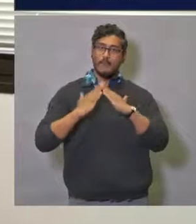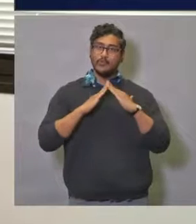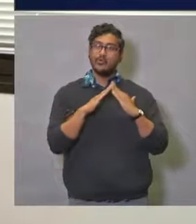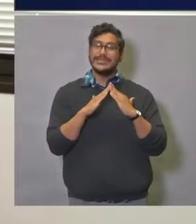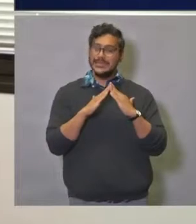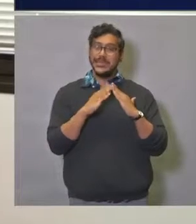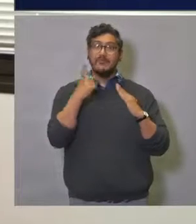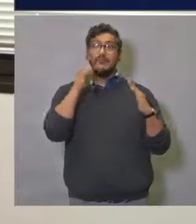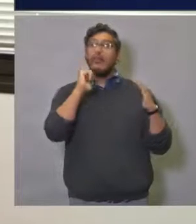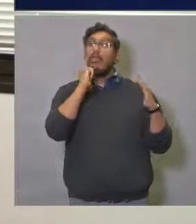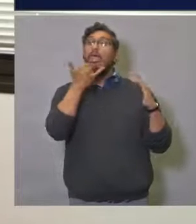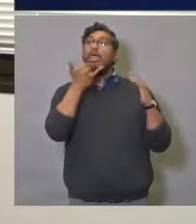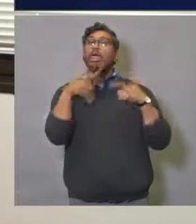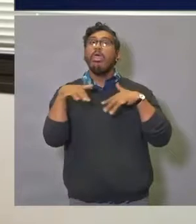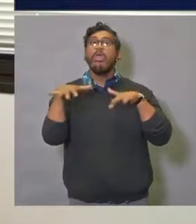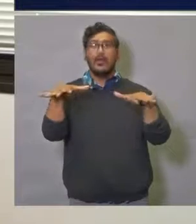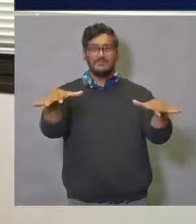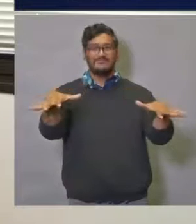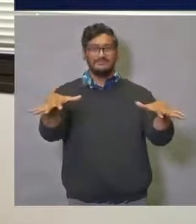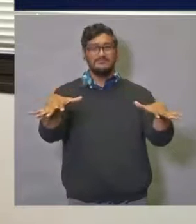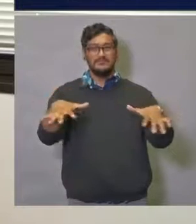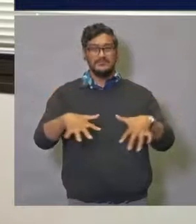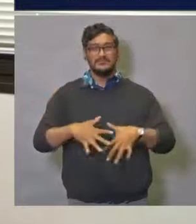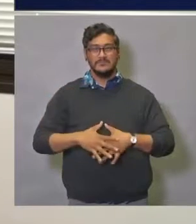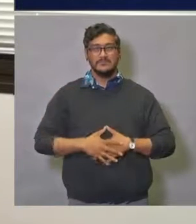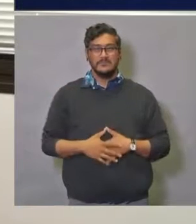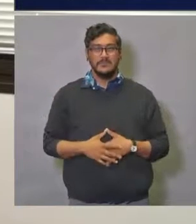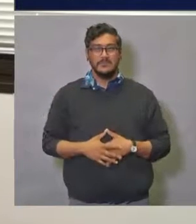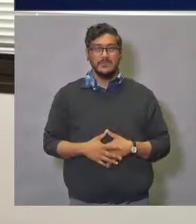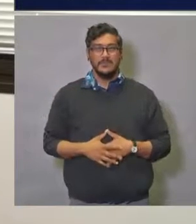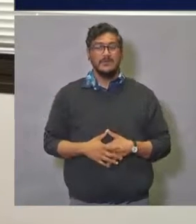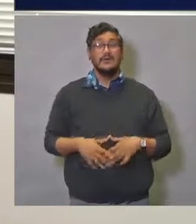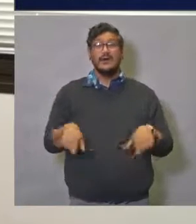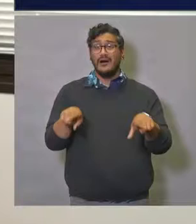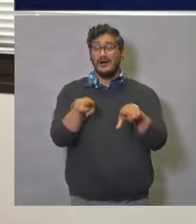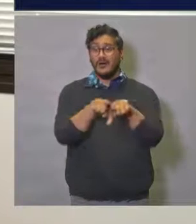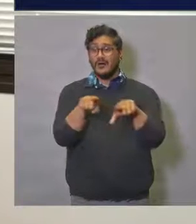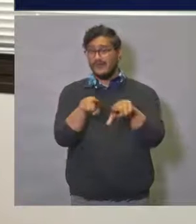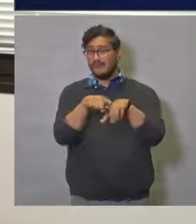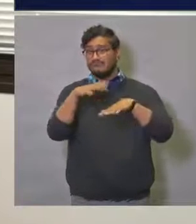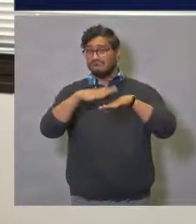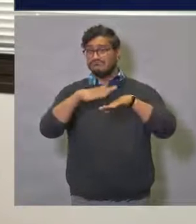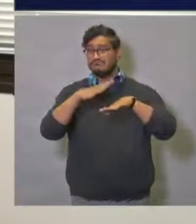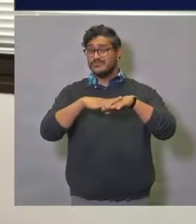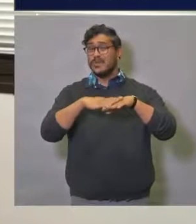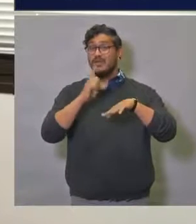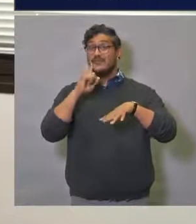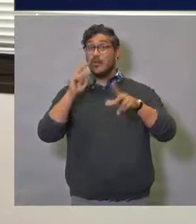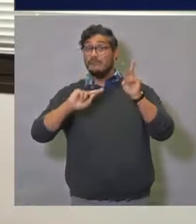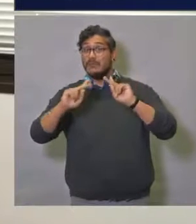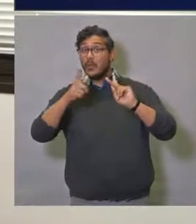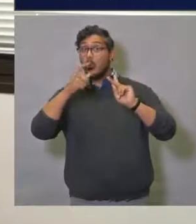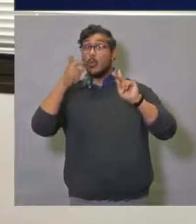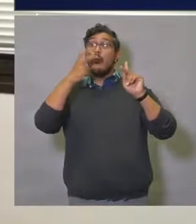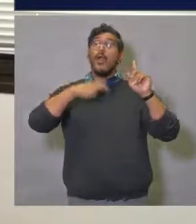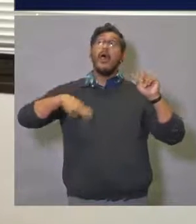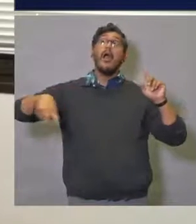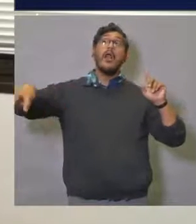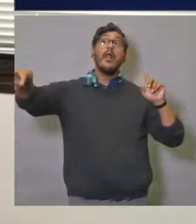REGRESAR UN VIAJE FUERA DEL